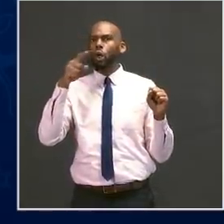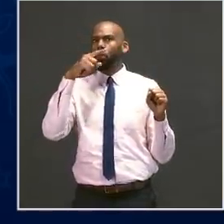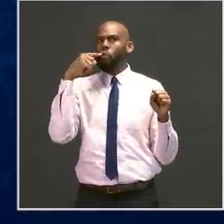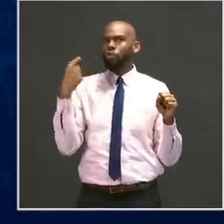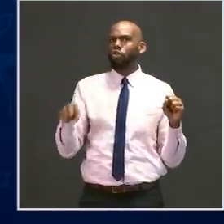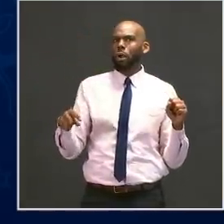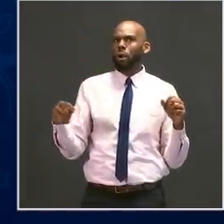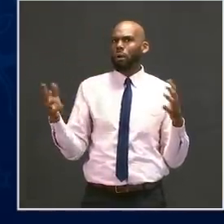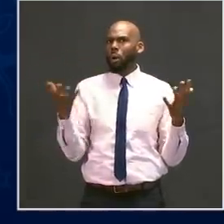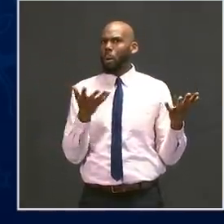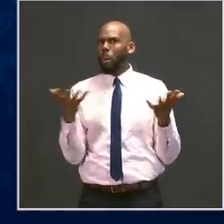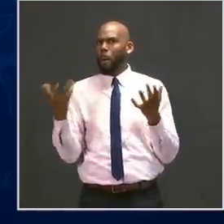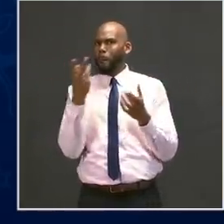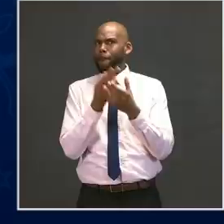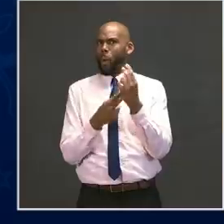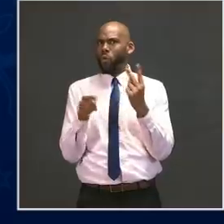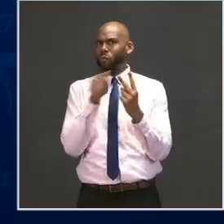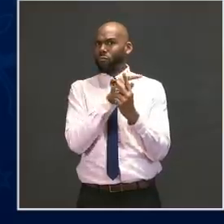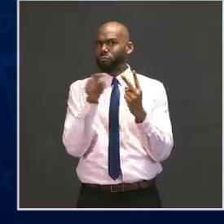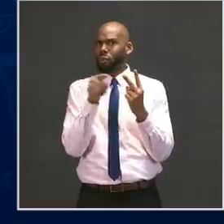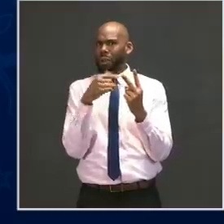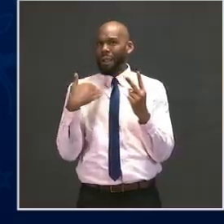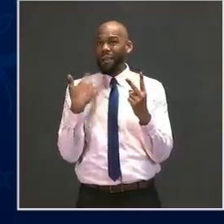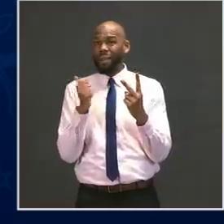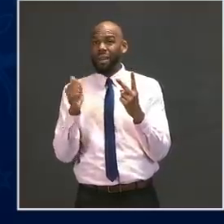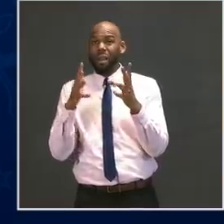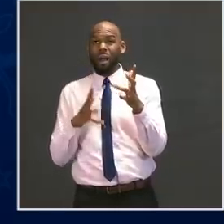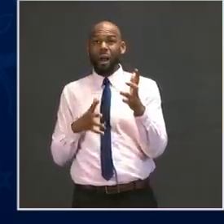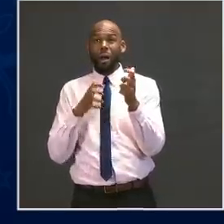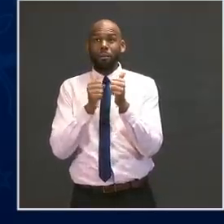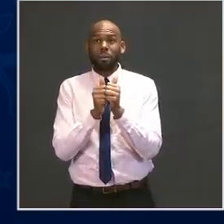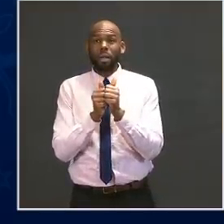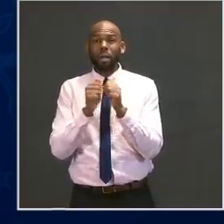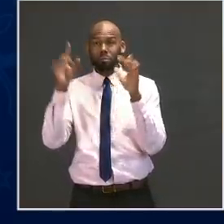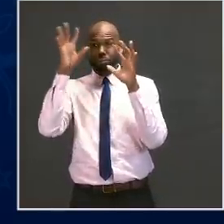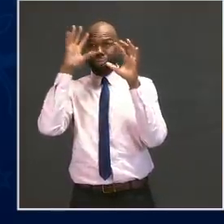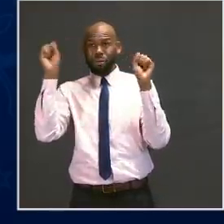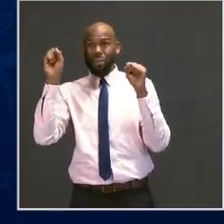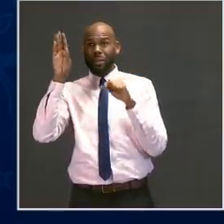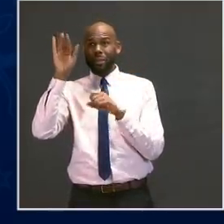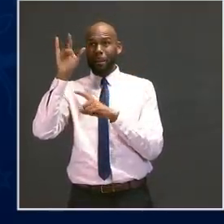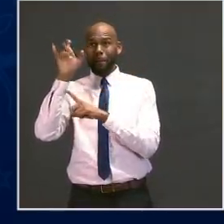Do you have an update on the President Biden's position on Nord Stream 2?